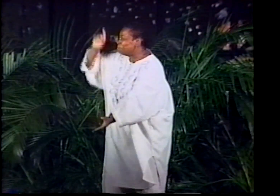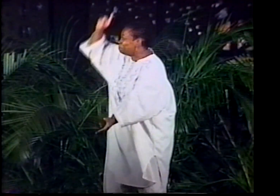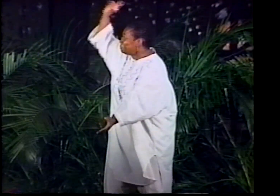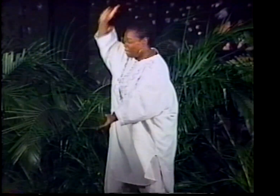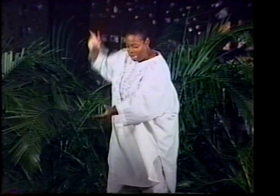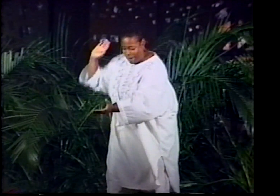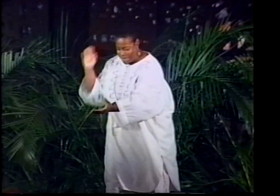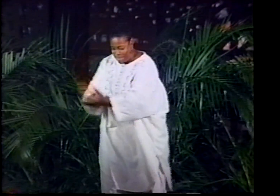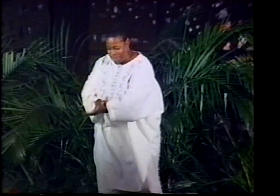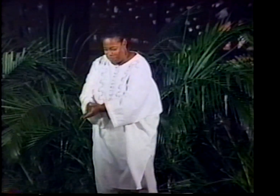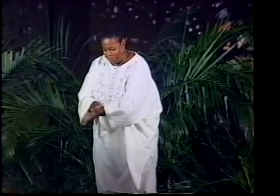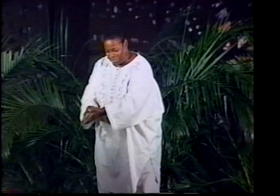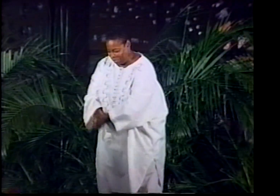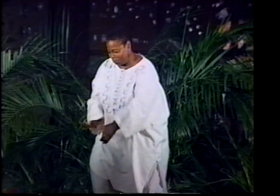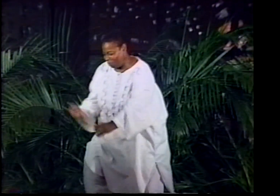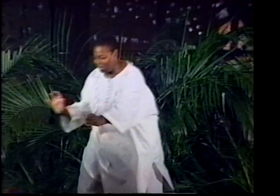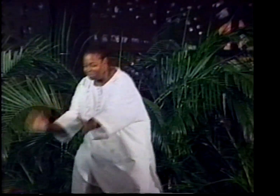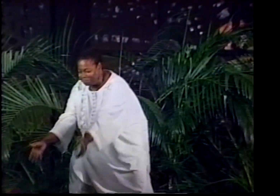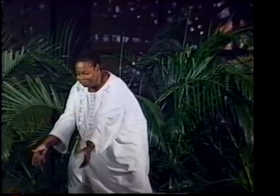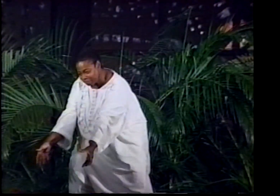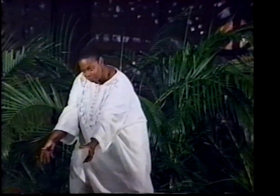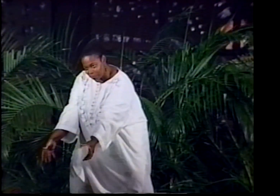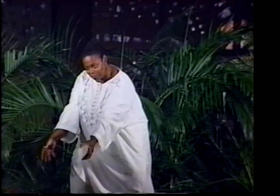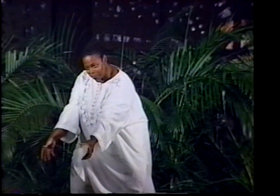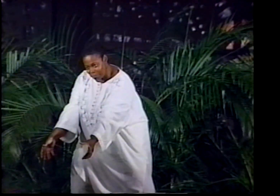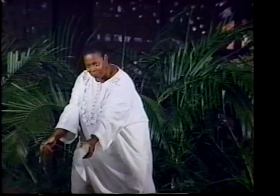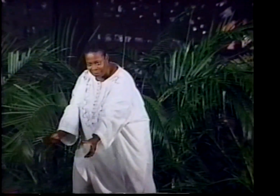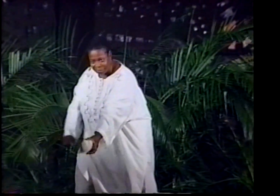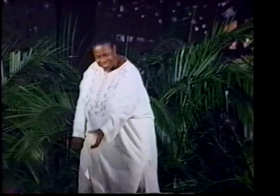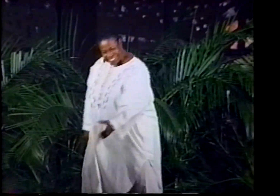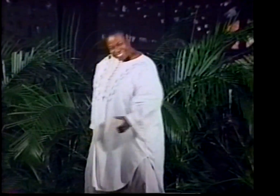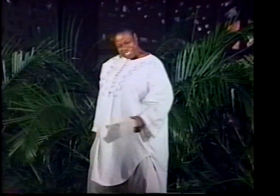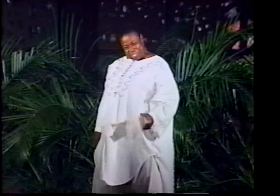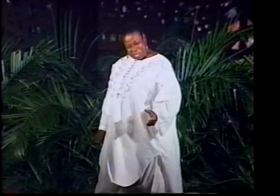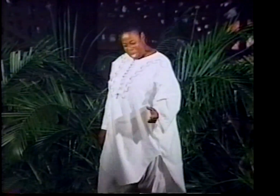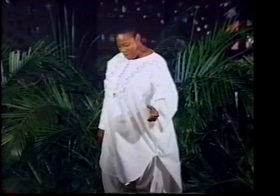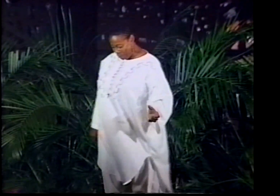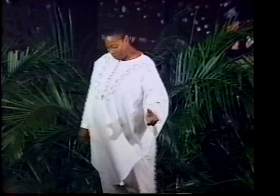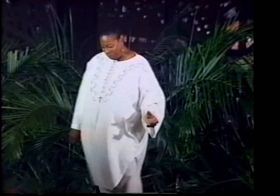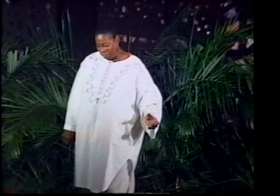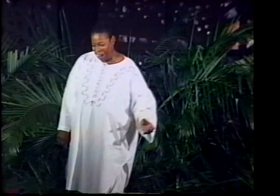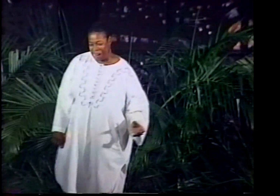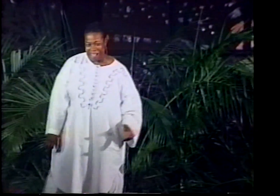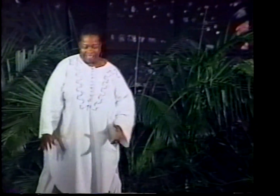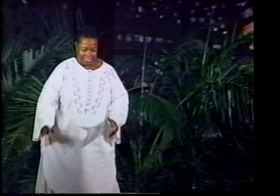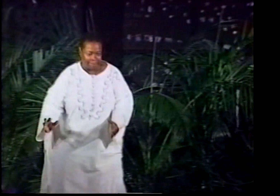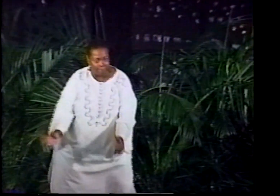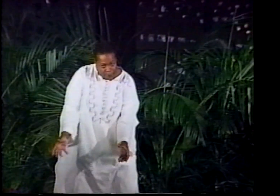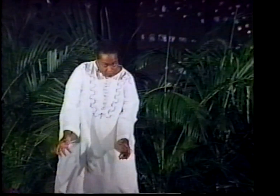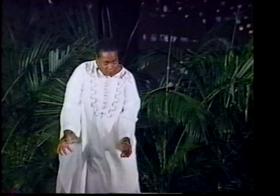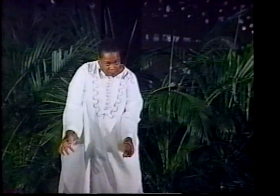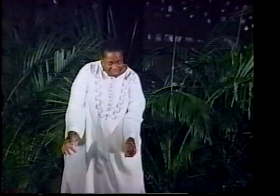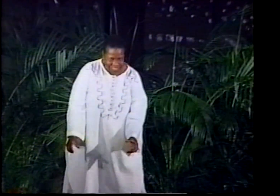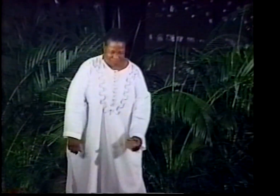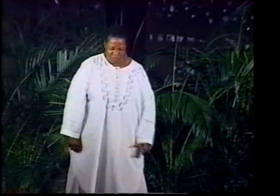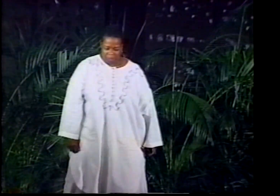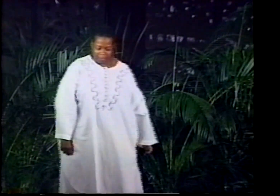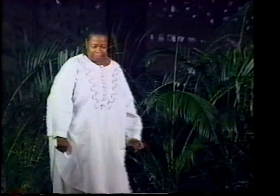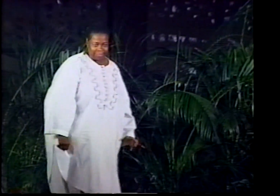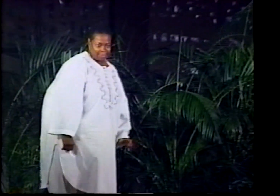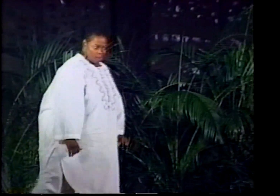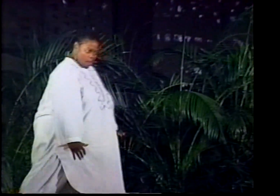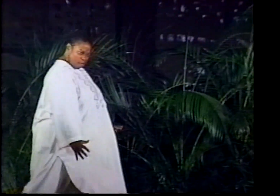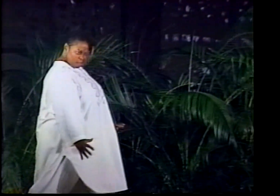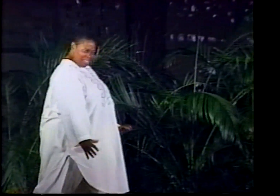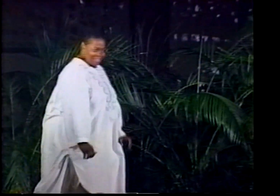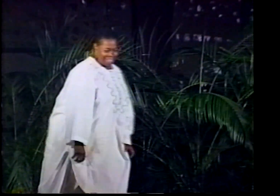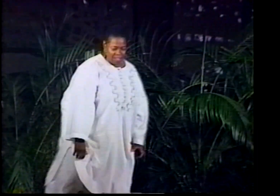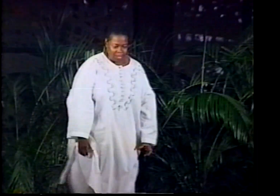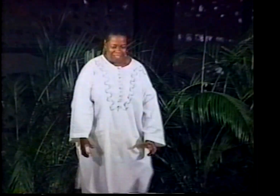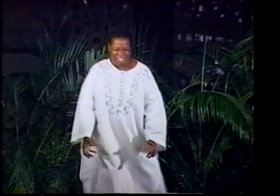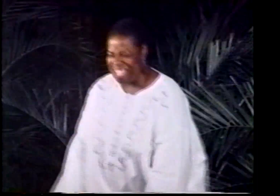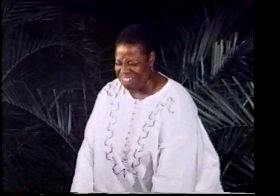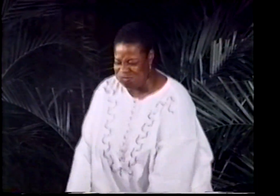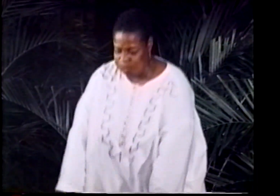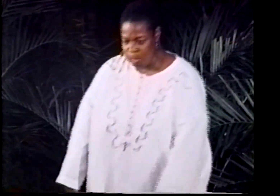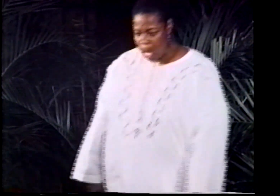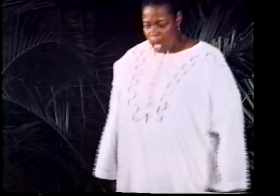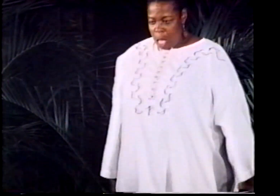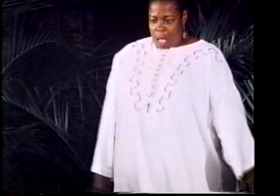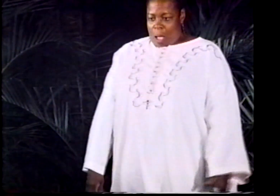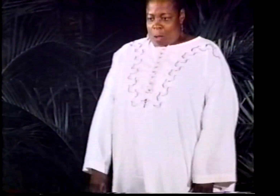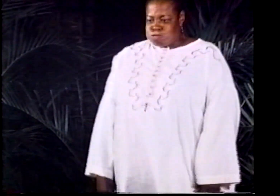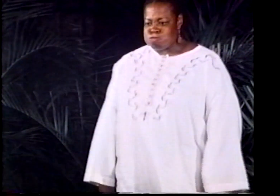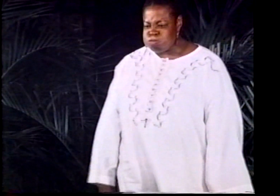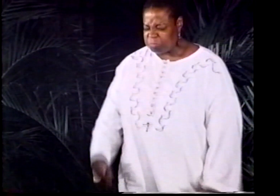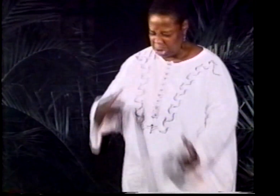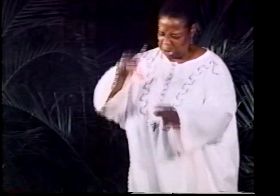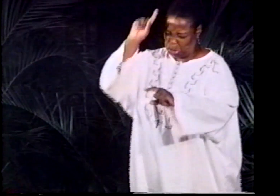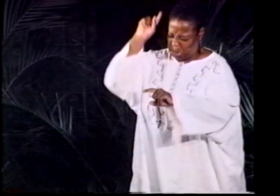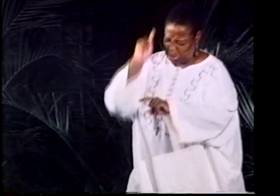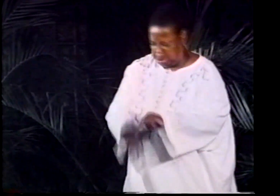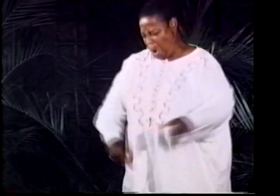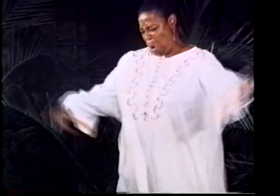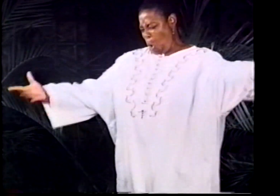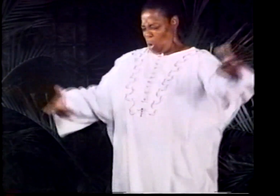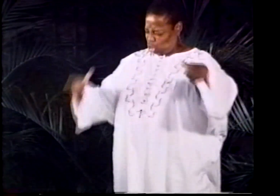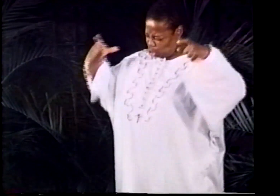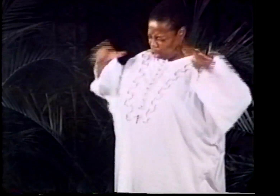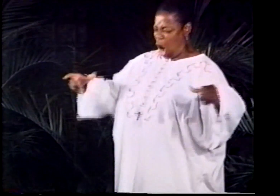So, he tried, as he may, he grunted and groaned to try and move this gigantic bread crumb